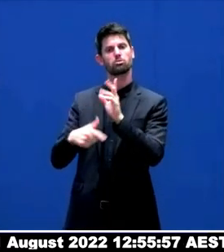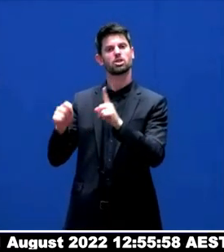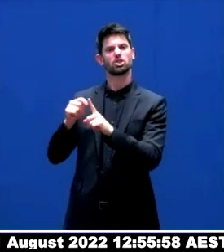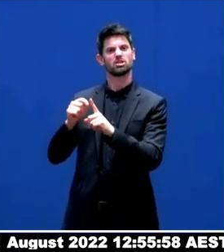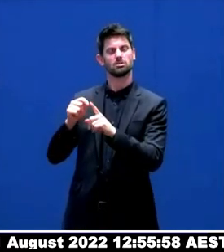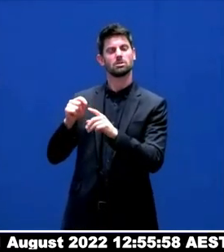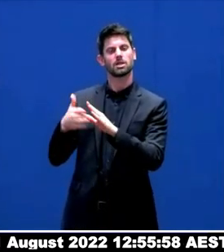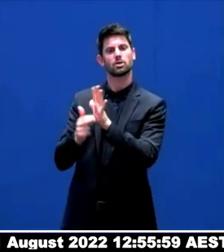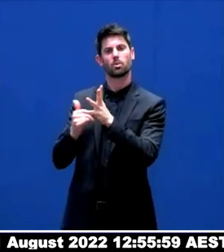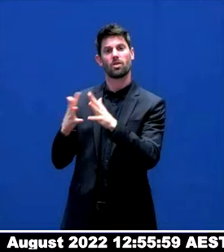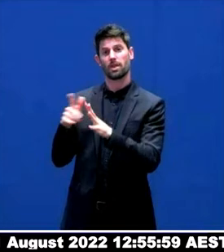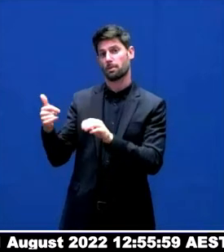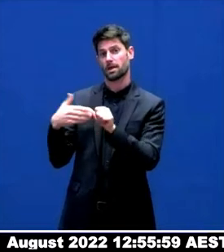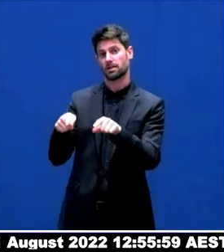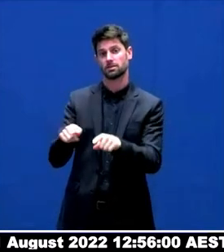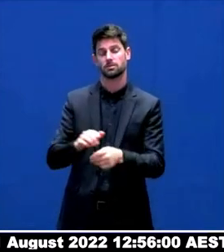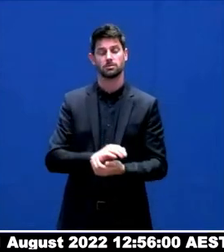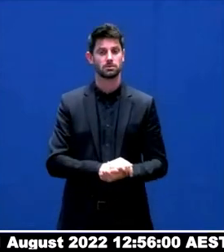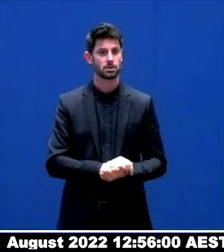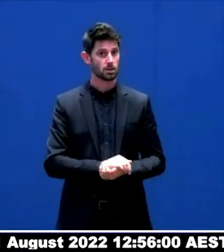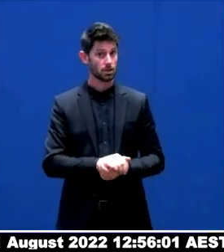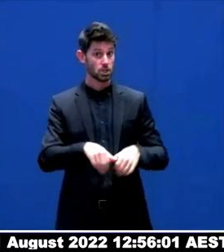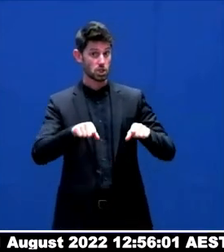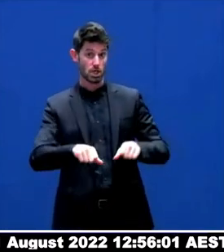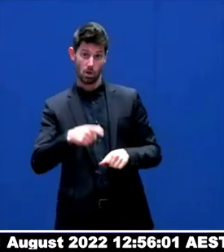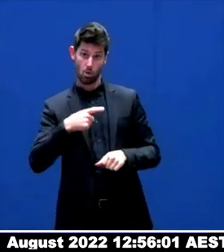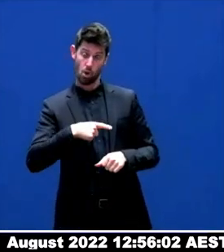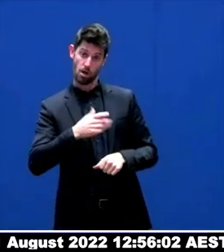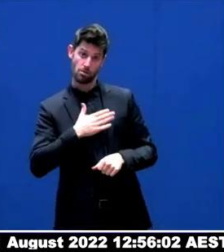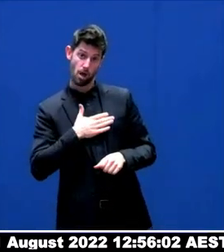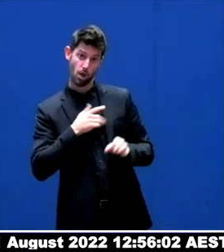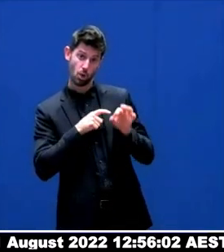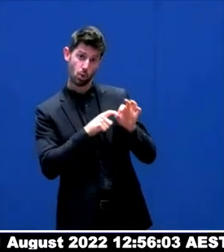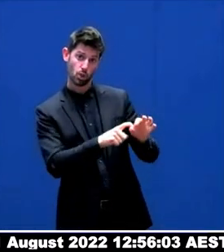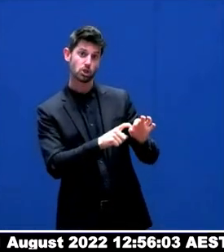One reason for my question, apart from the issues that have been raised as to